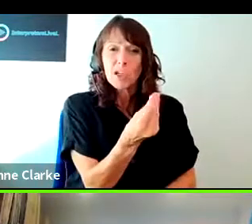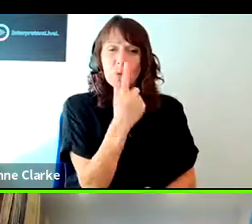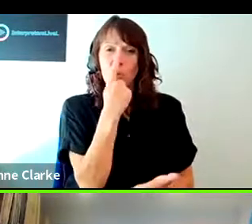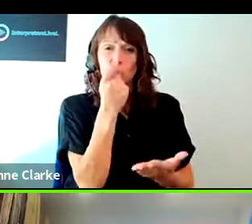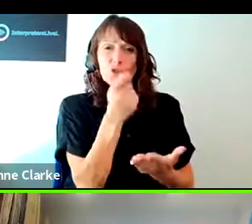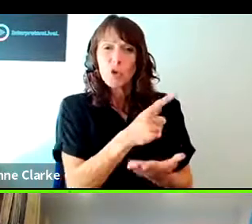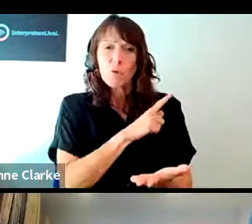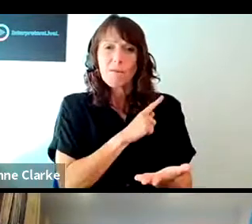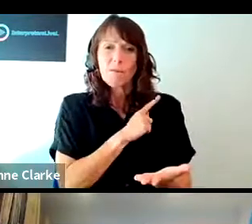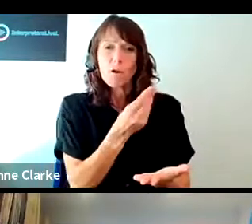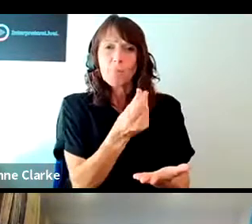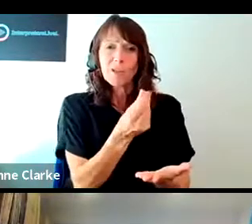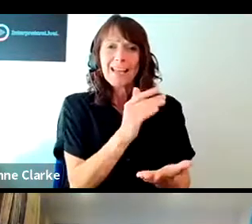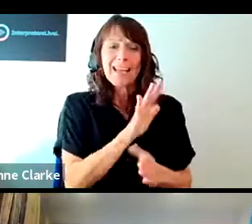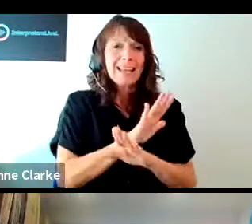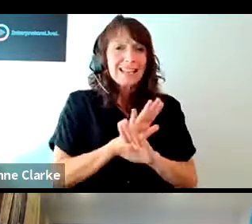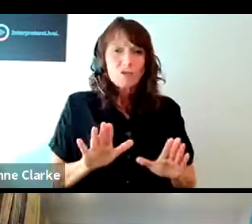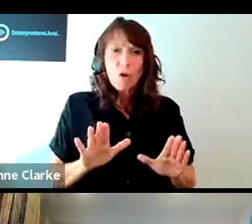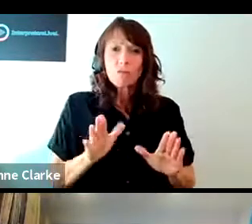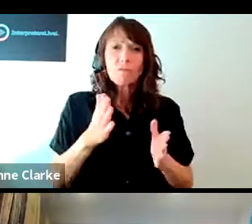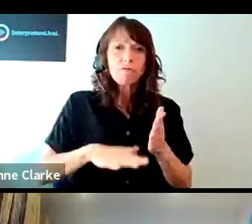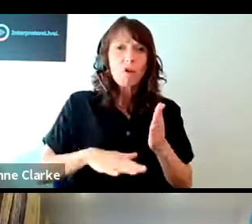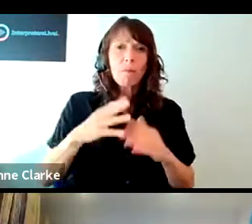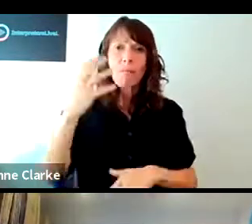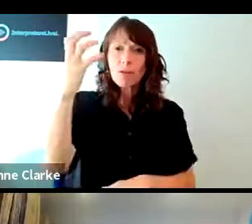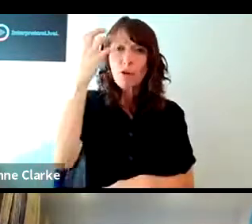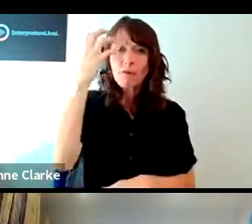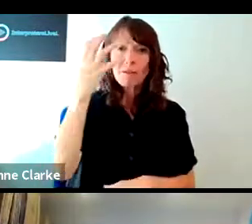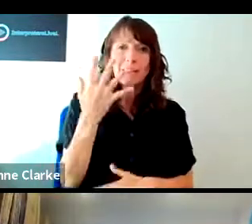And it's not driven by the government or anything. It's just these lawyers